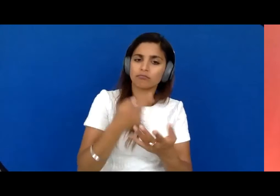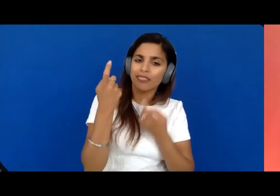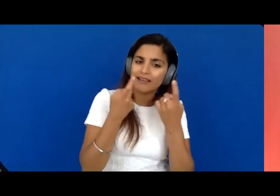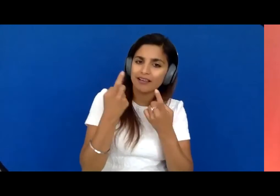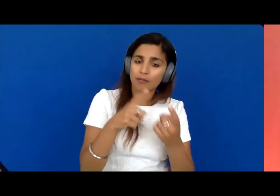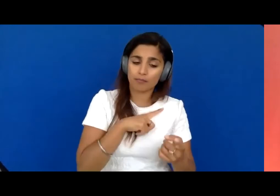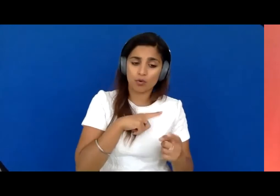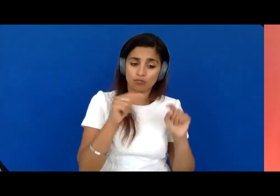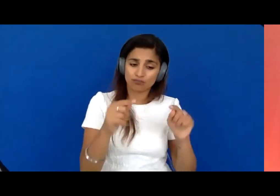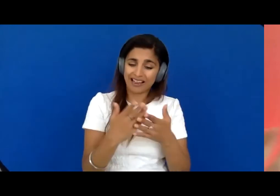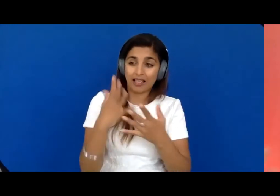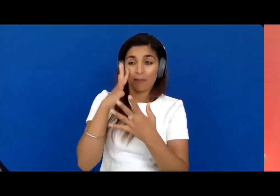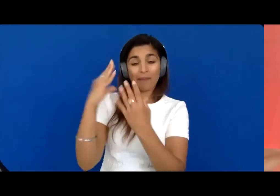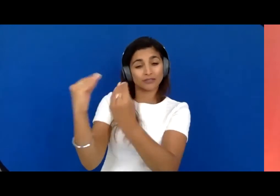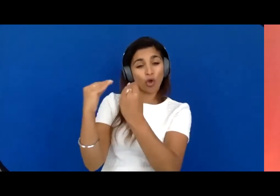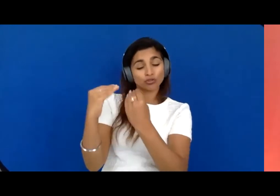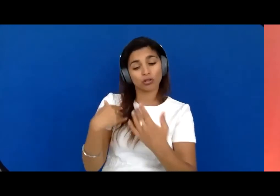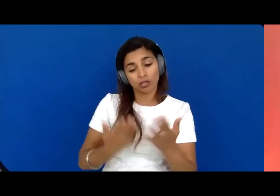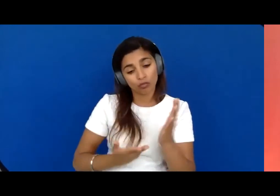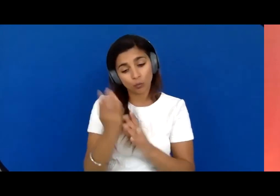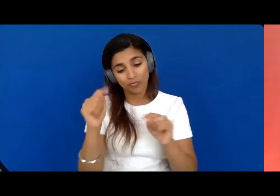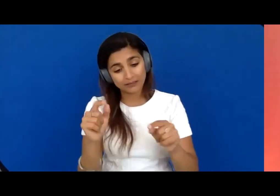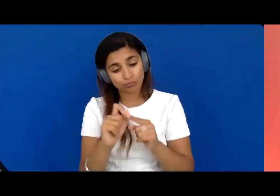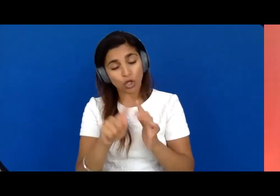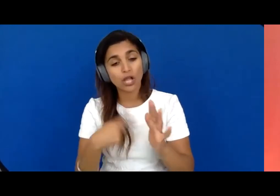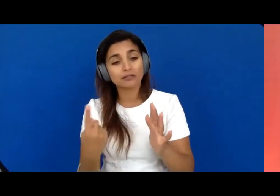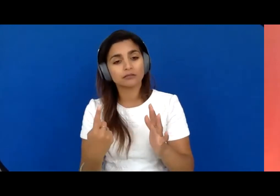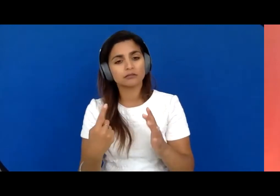for me and for many of you and it continues to remain deeply personal and